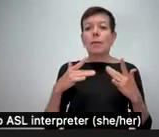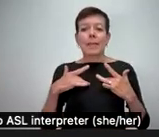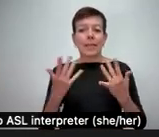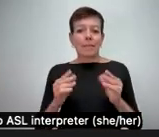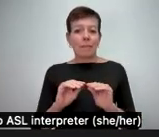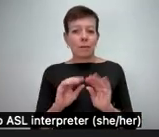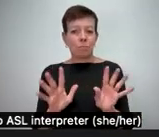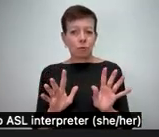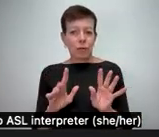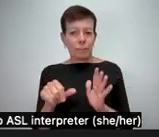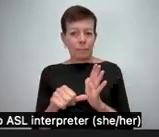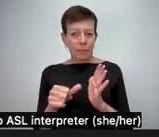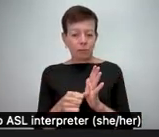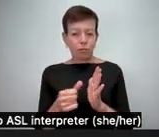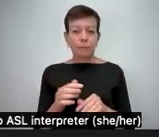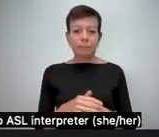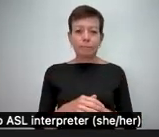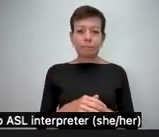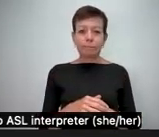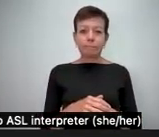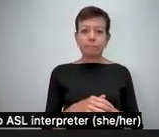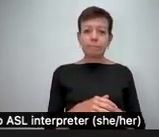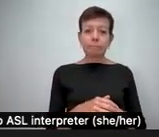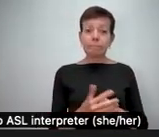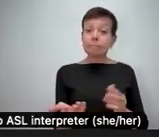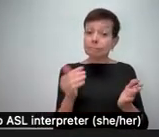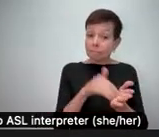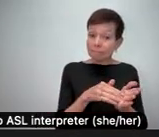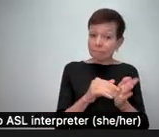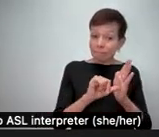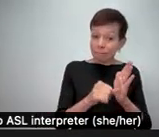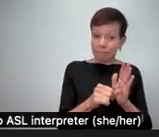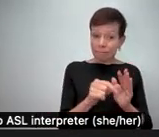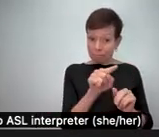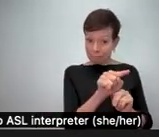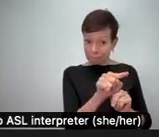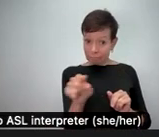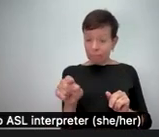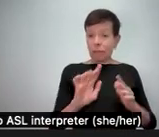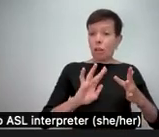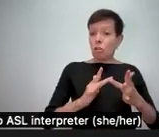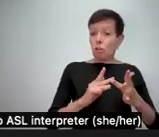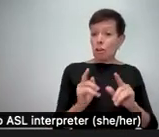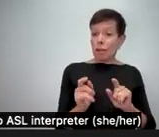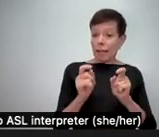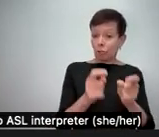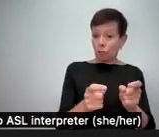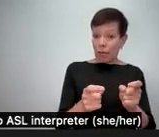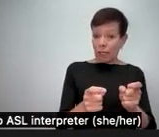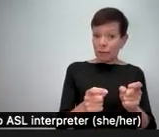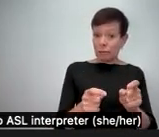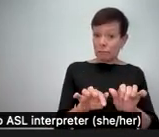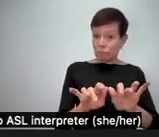And again, the online grant platform, you can see it on our web page homepage or type in